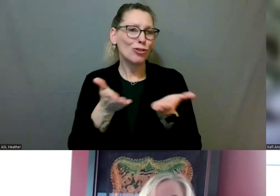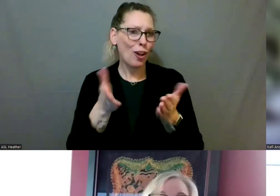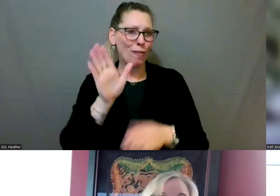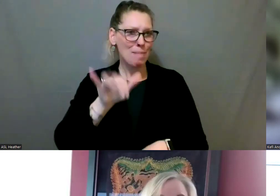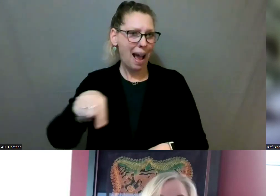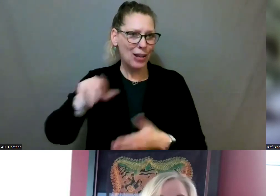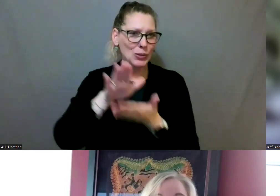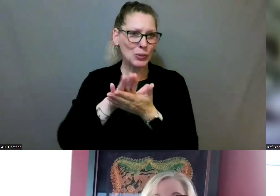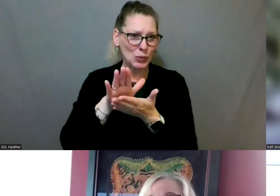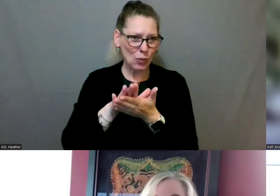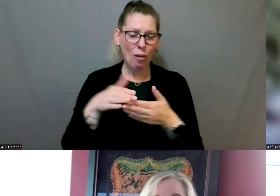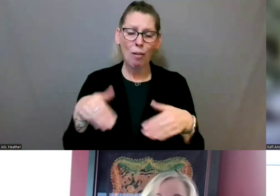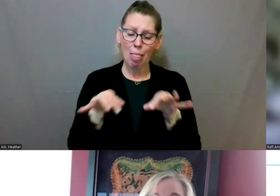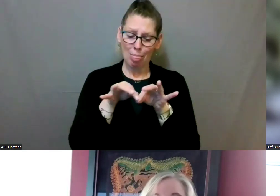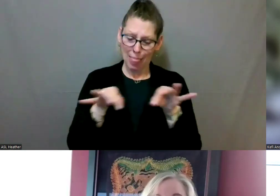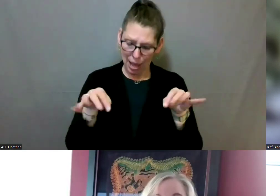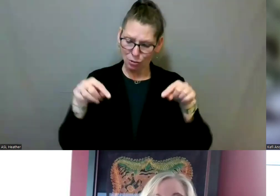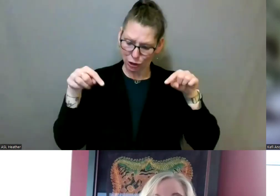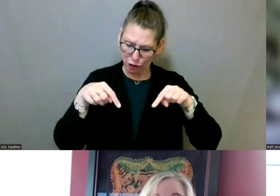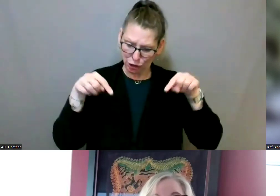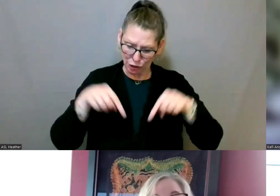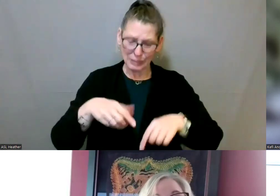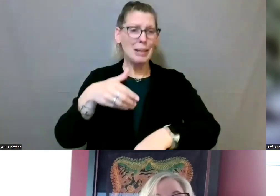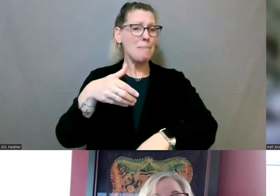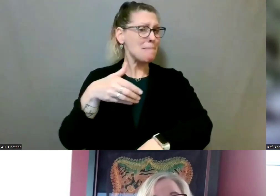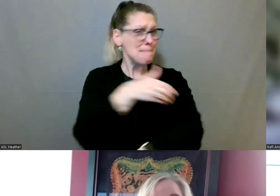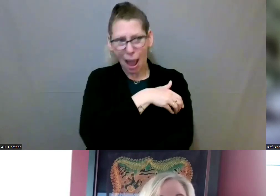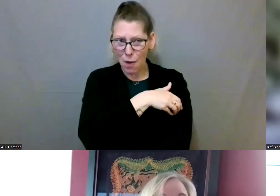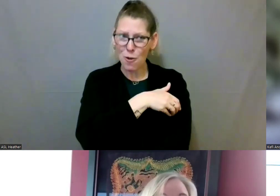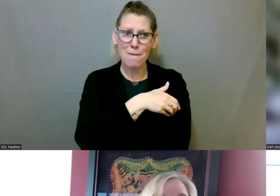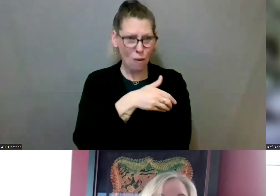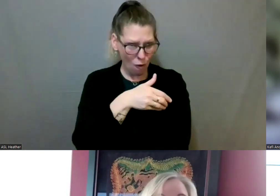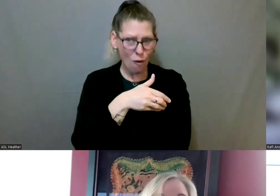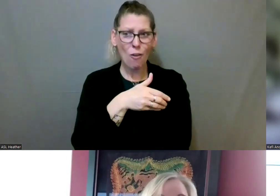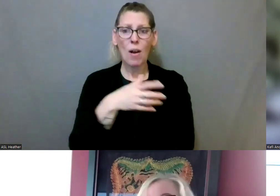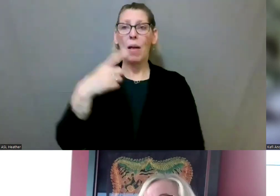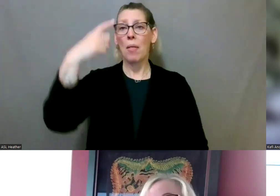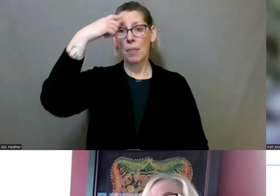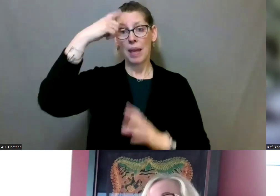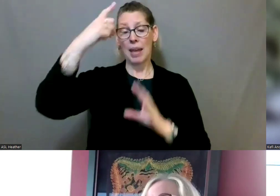Language is super powerful you know, so in thinking about how even something as